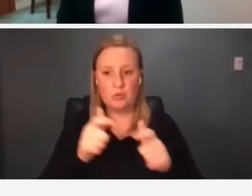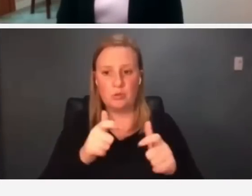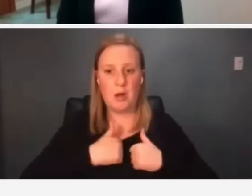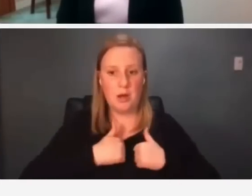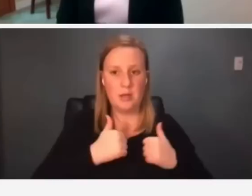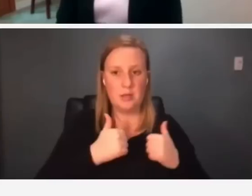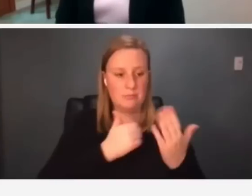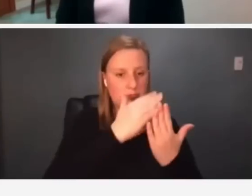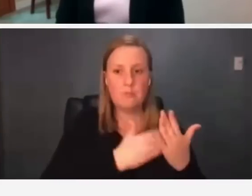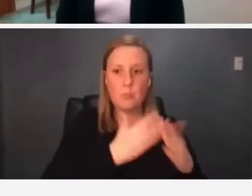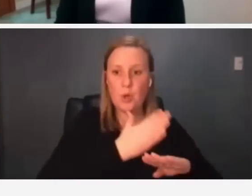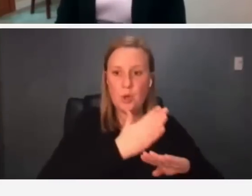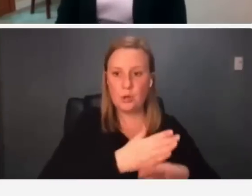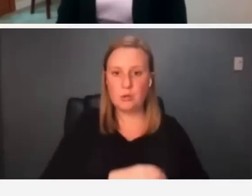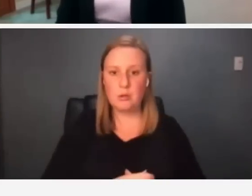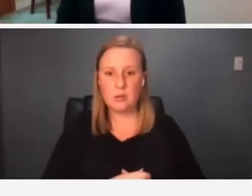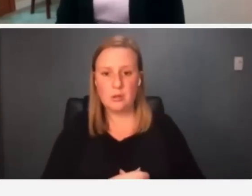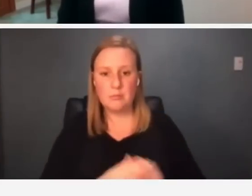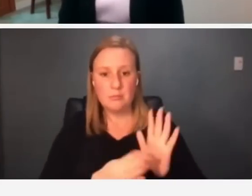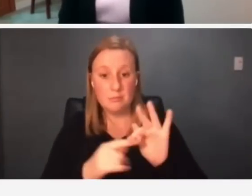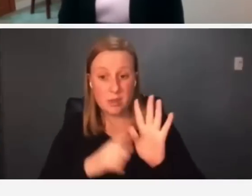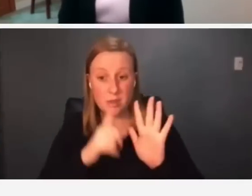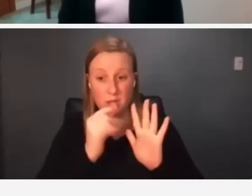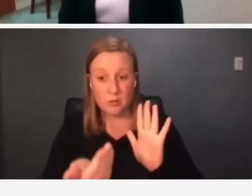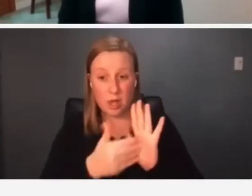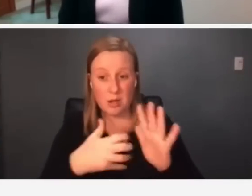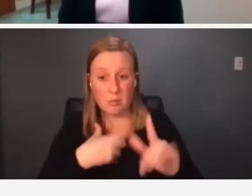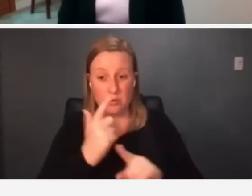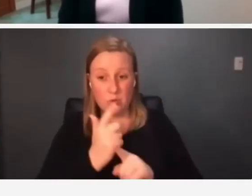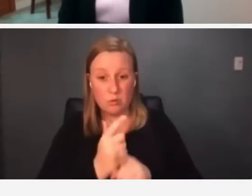But Mel is that something you can respond to at all?